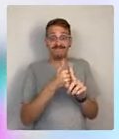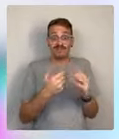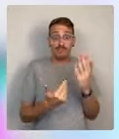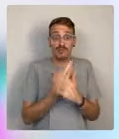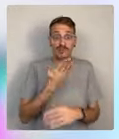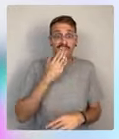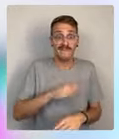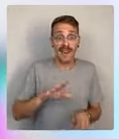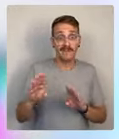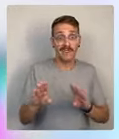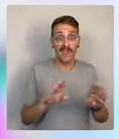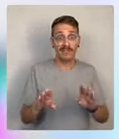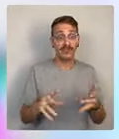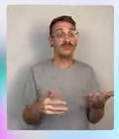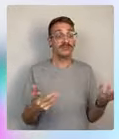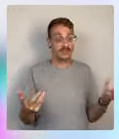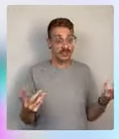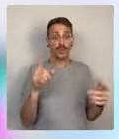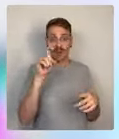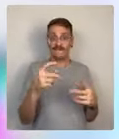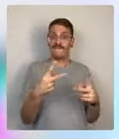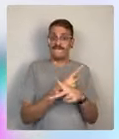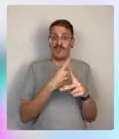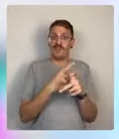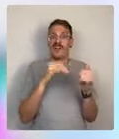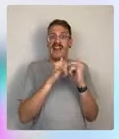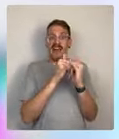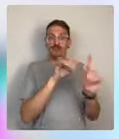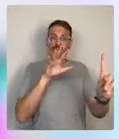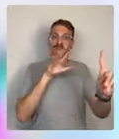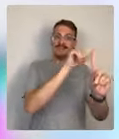that are new bad behaviors,